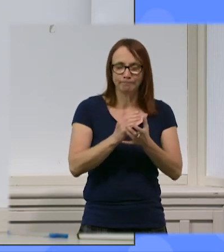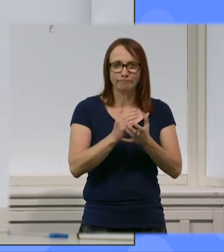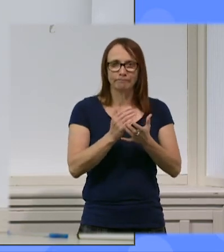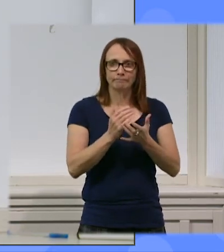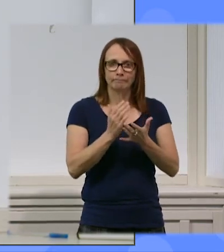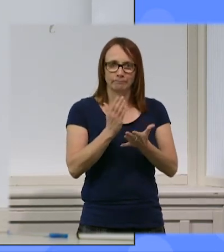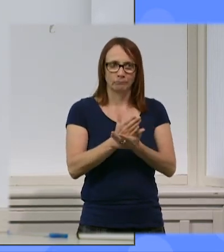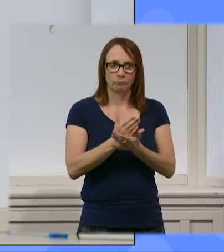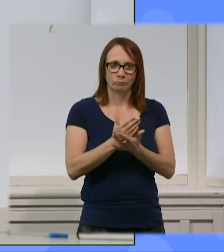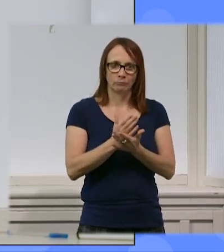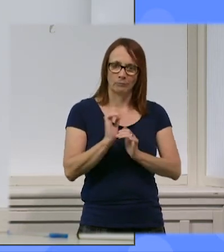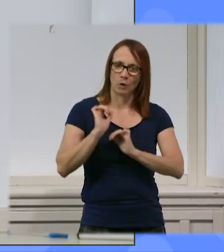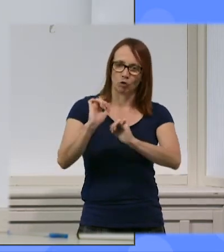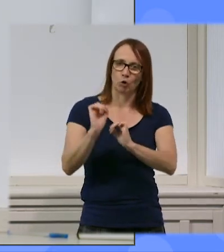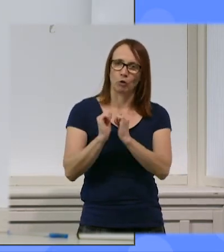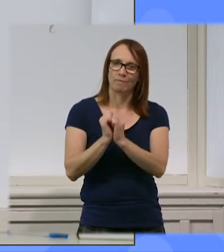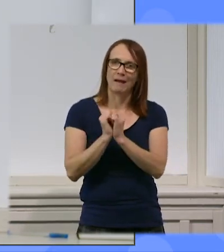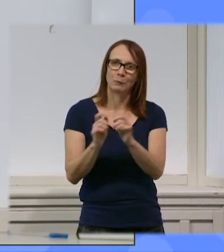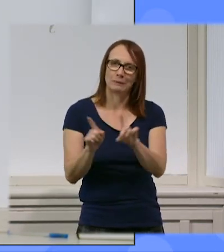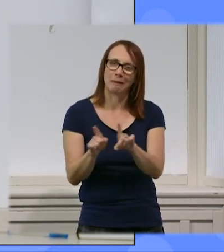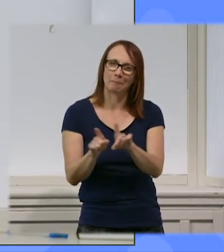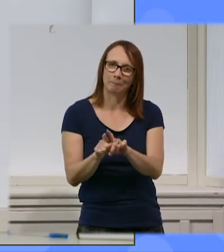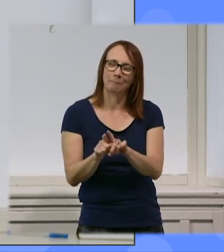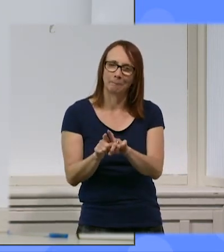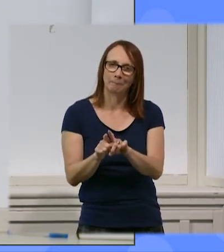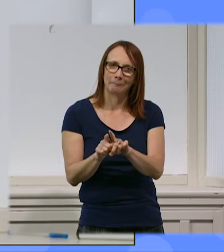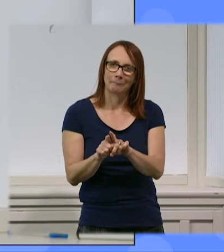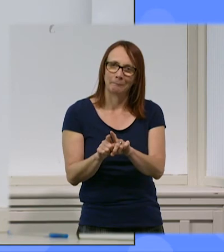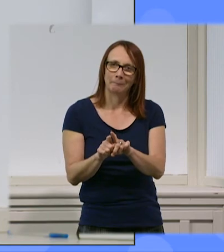the values that you identified as an assembly and whenever you are thinking